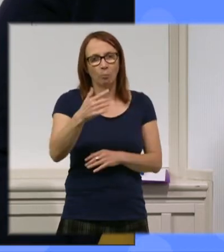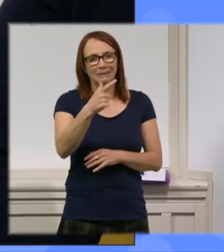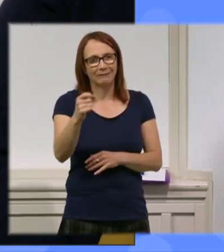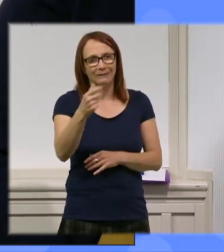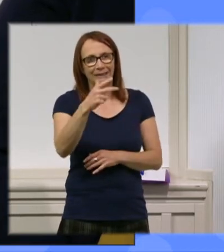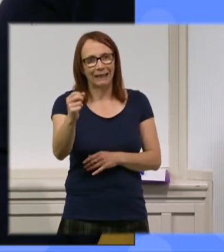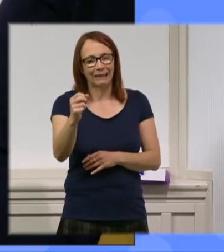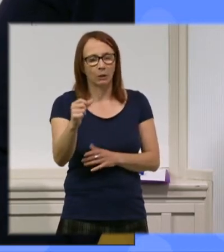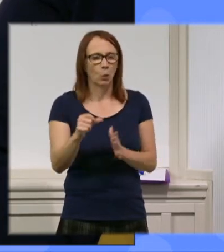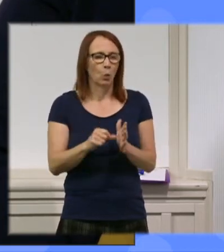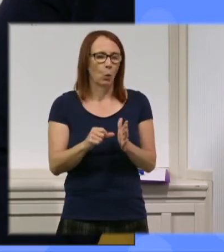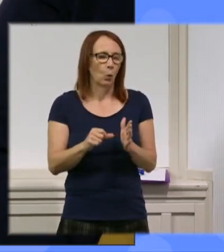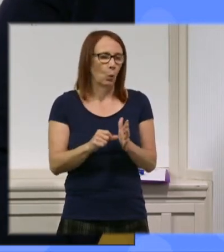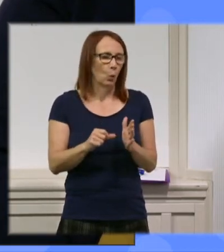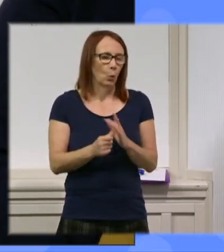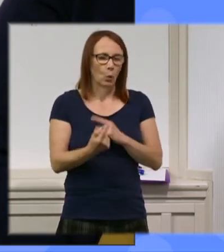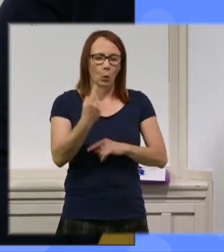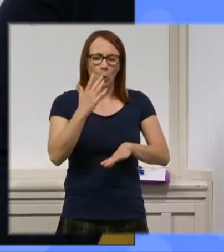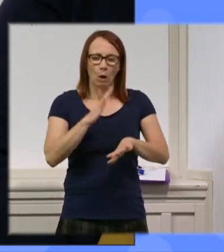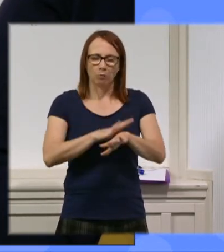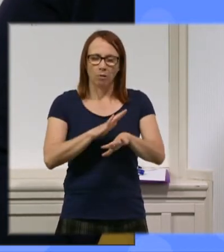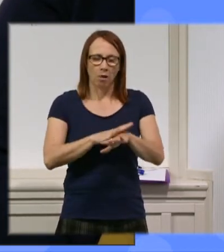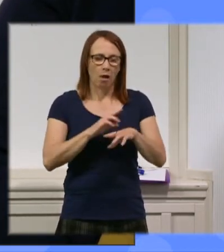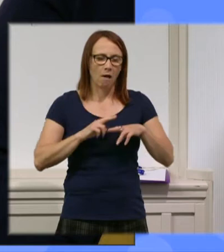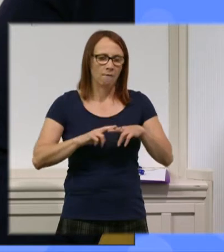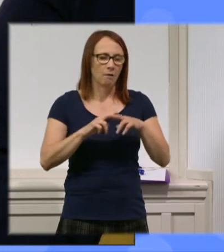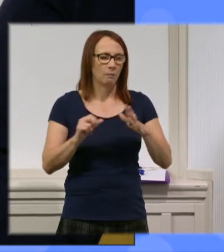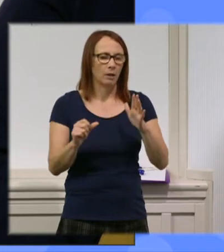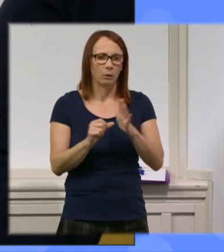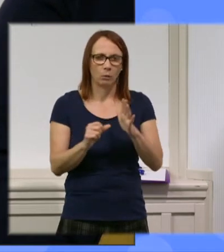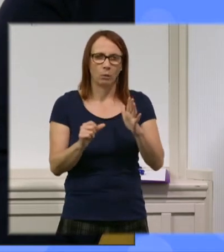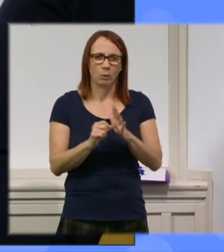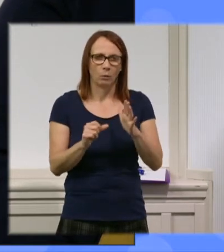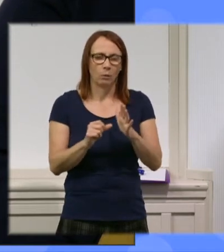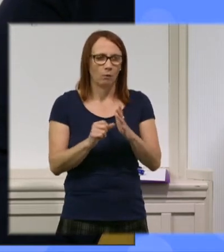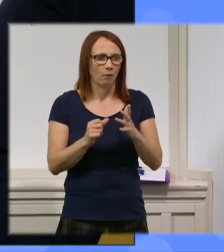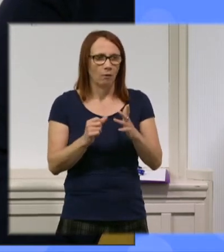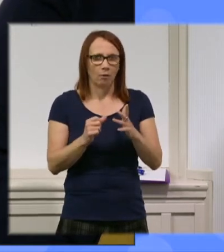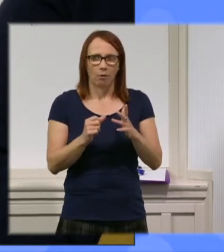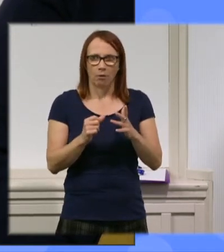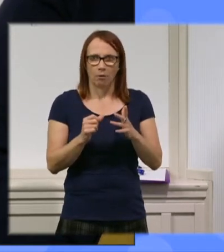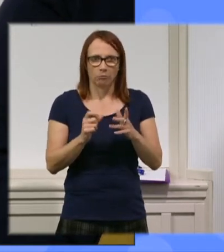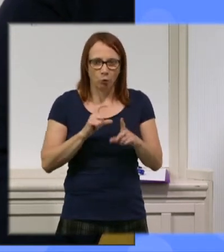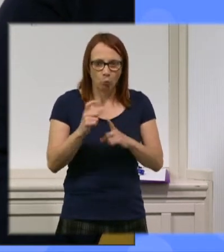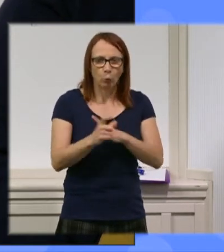times they were difficult for my family they were difficult for my community but